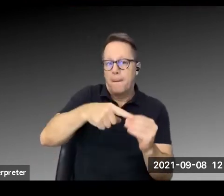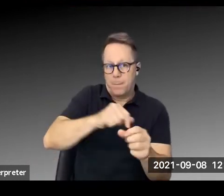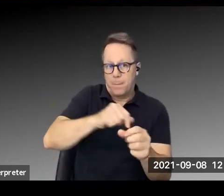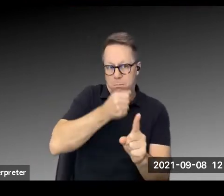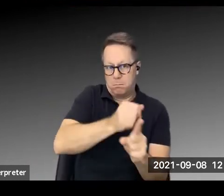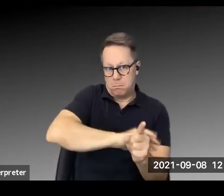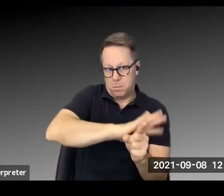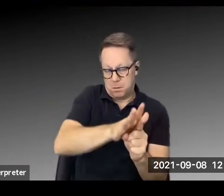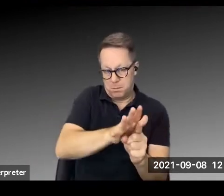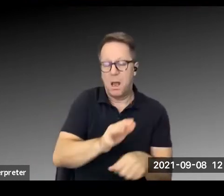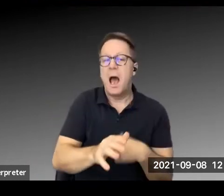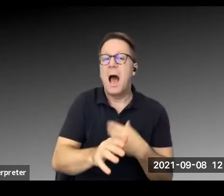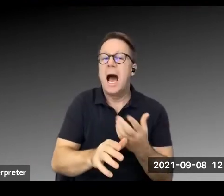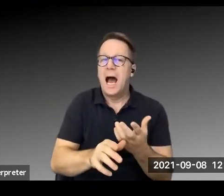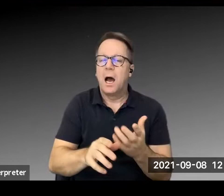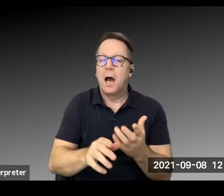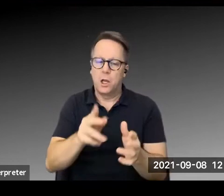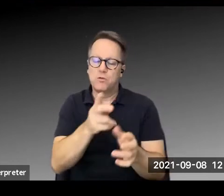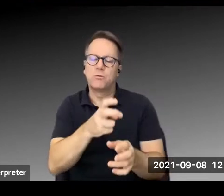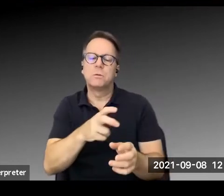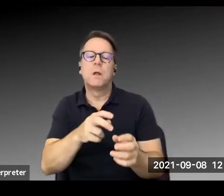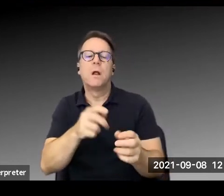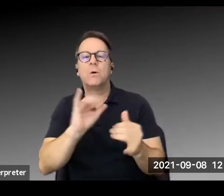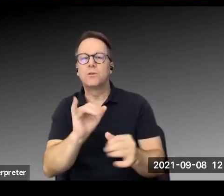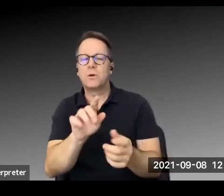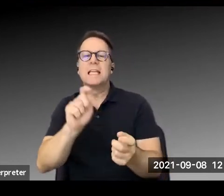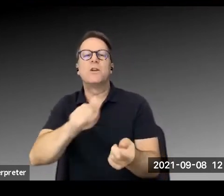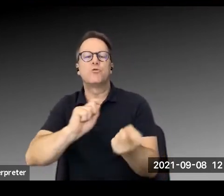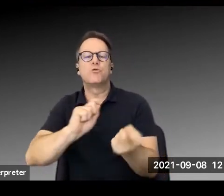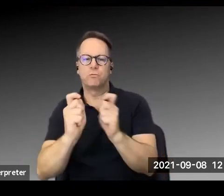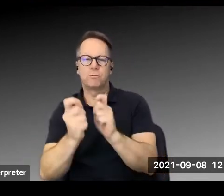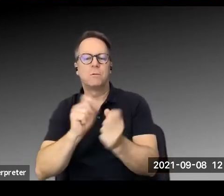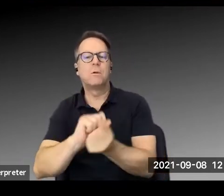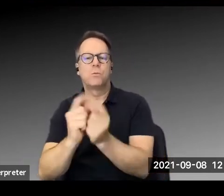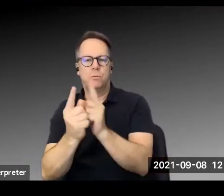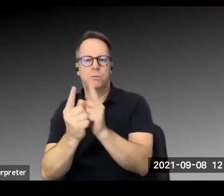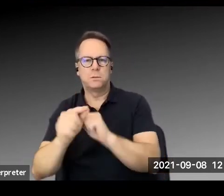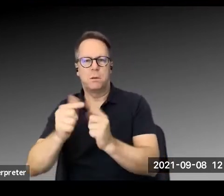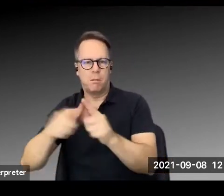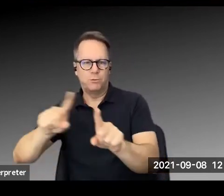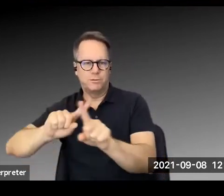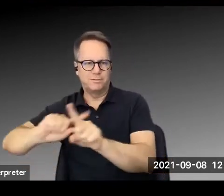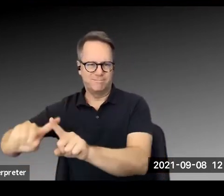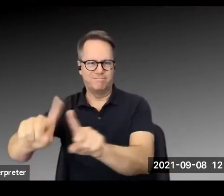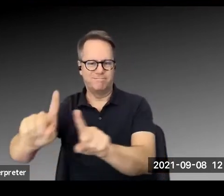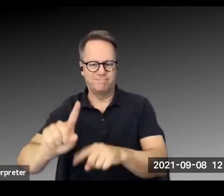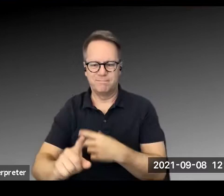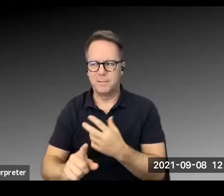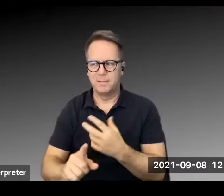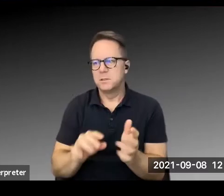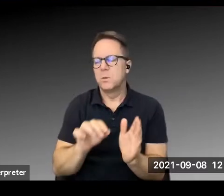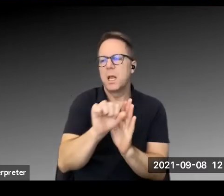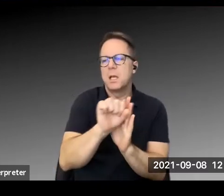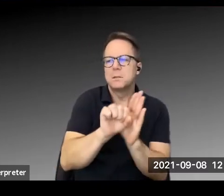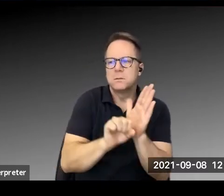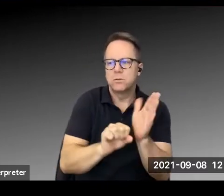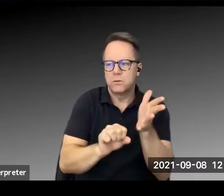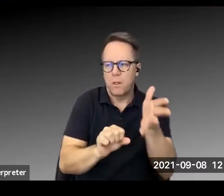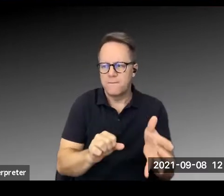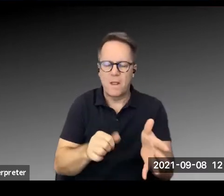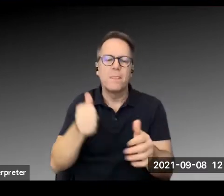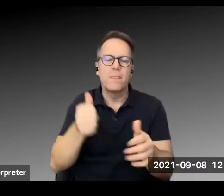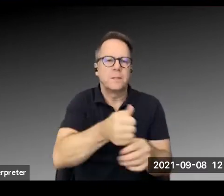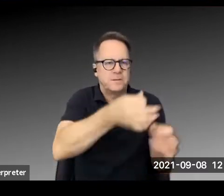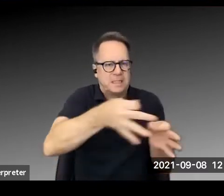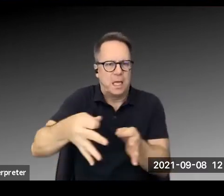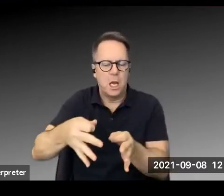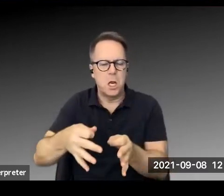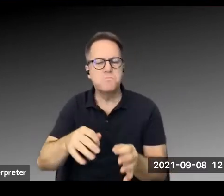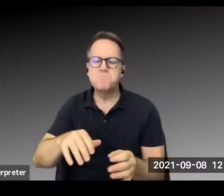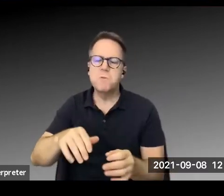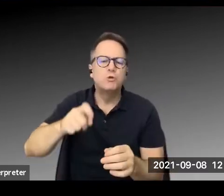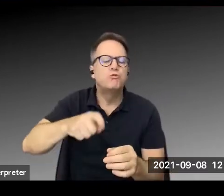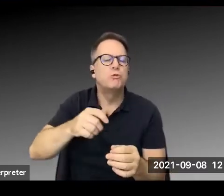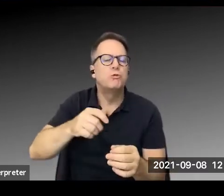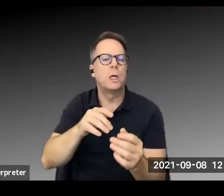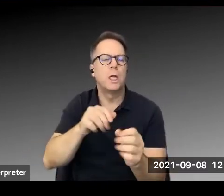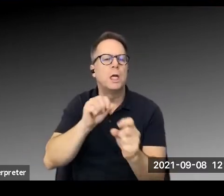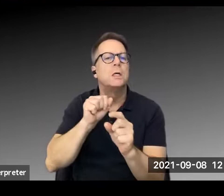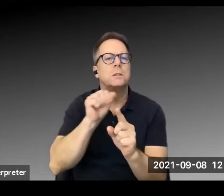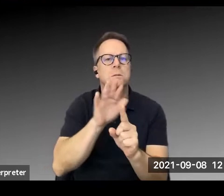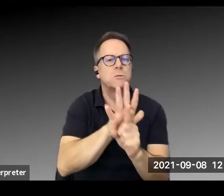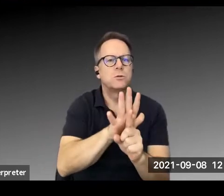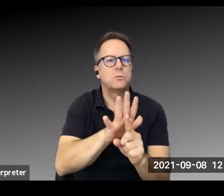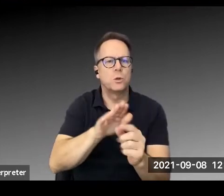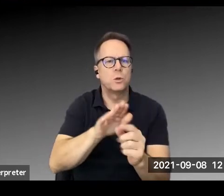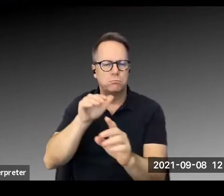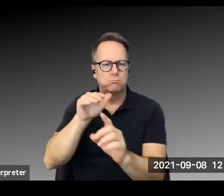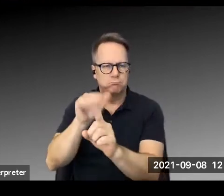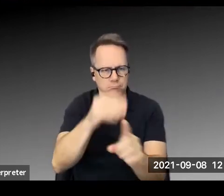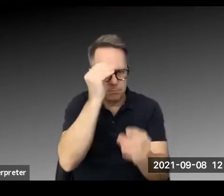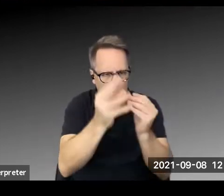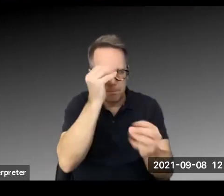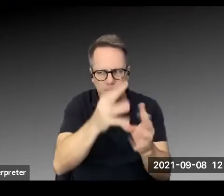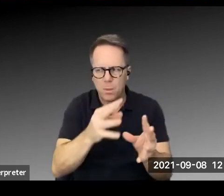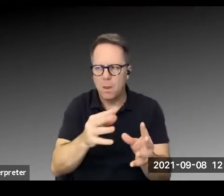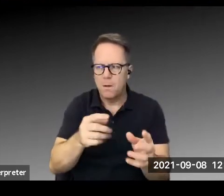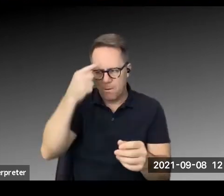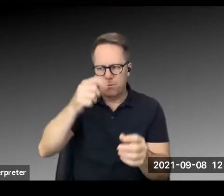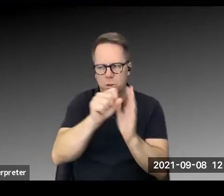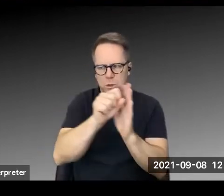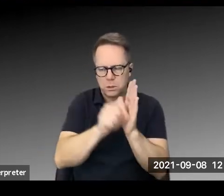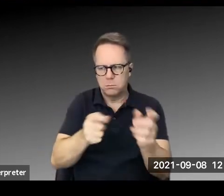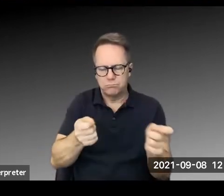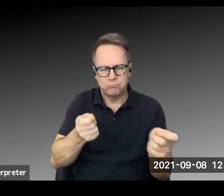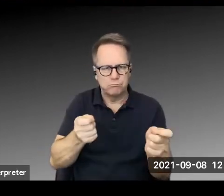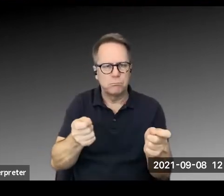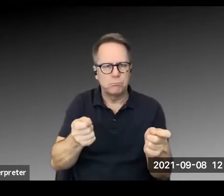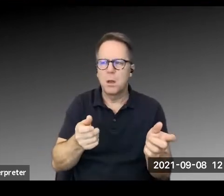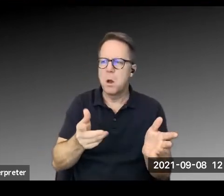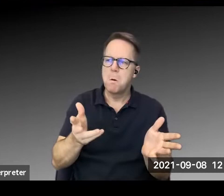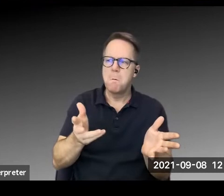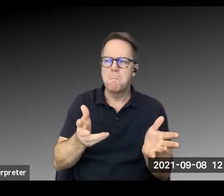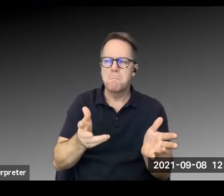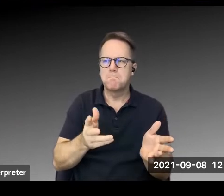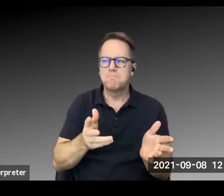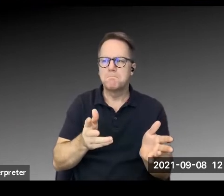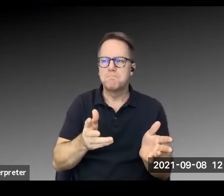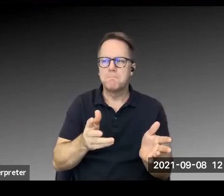So for the most part we had a patchwork of states left to be able to make decisions of whether they thought exposure notification was going to be an effective route to be able to manage their states population with very little discussion of what other